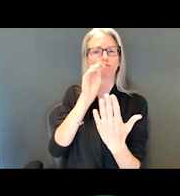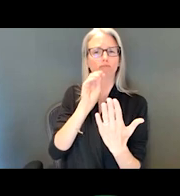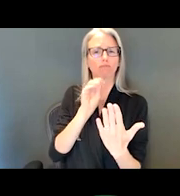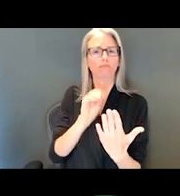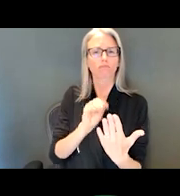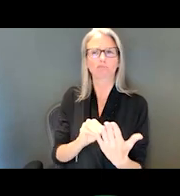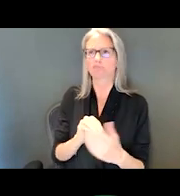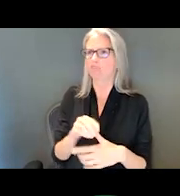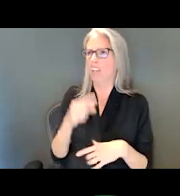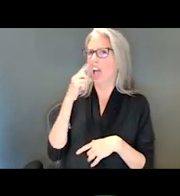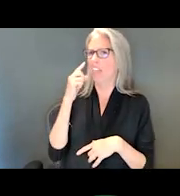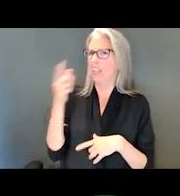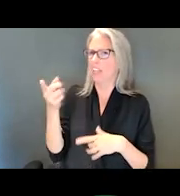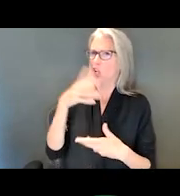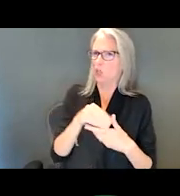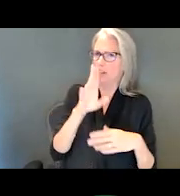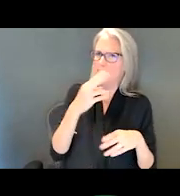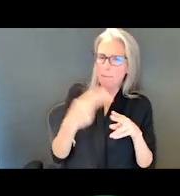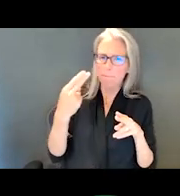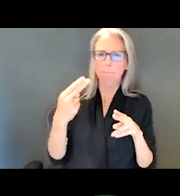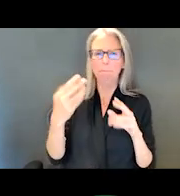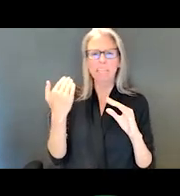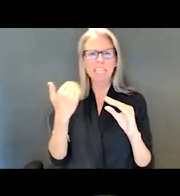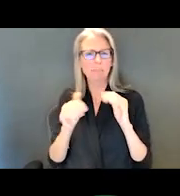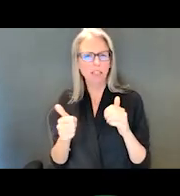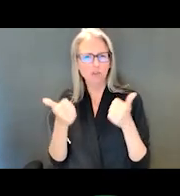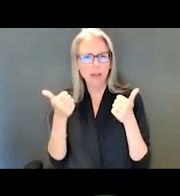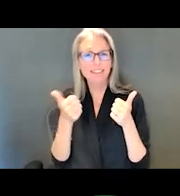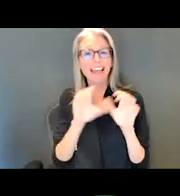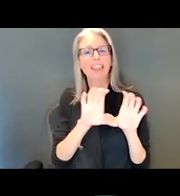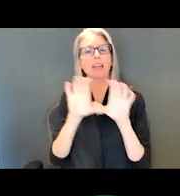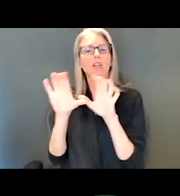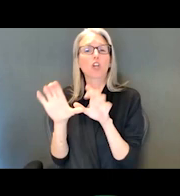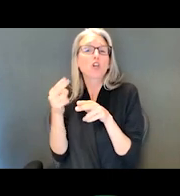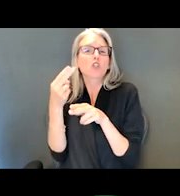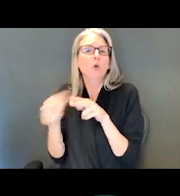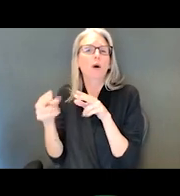Park accessibility that you're, that you're interested in or involved in so that people